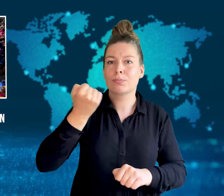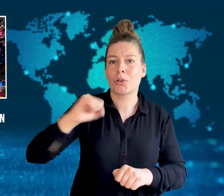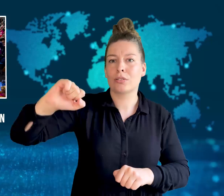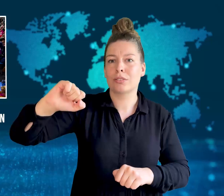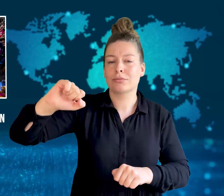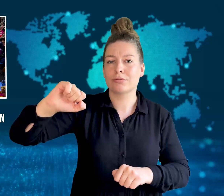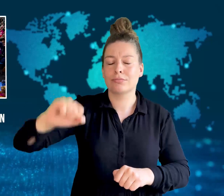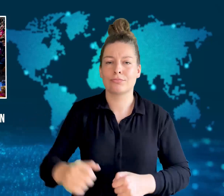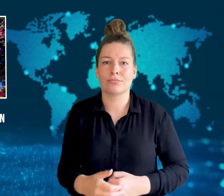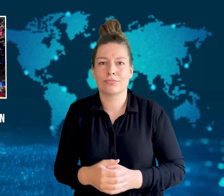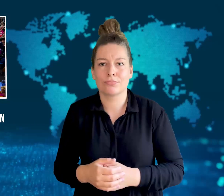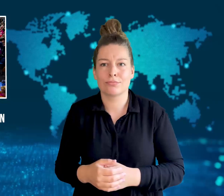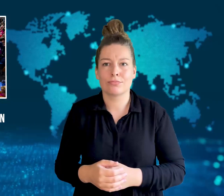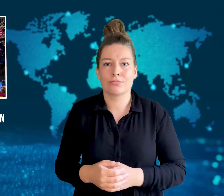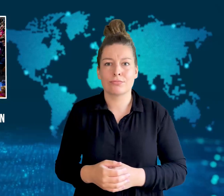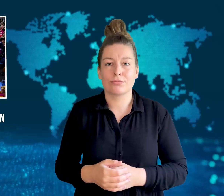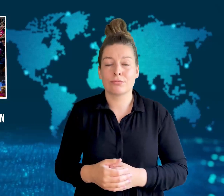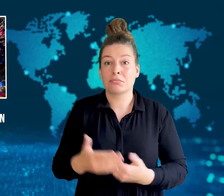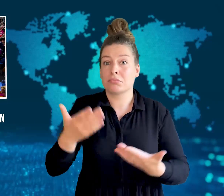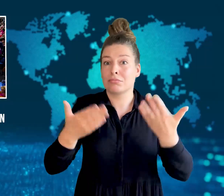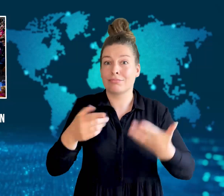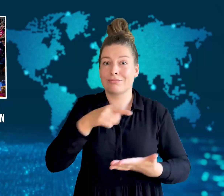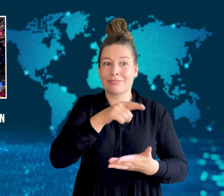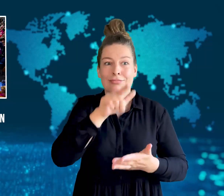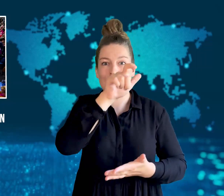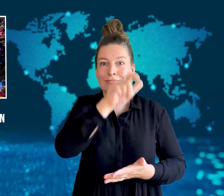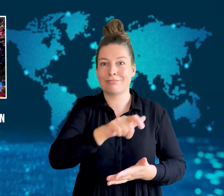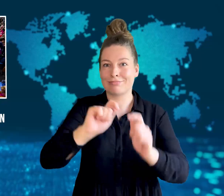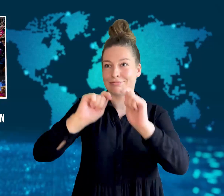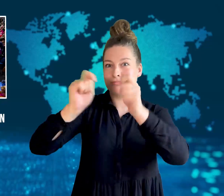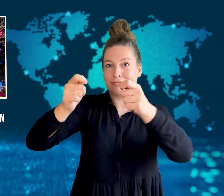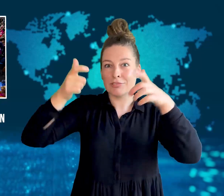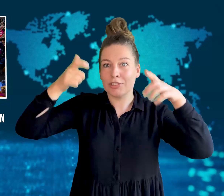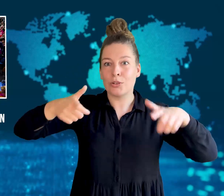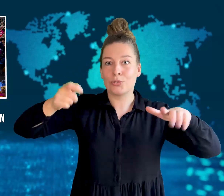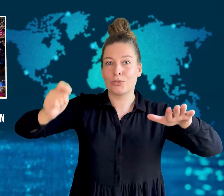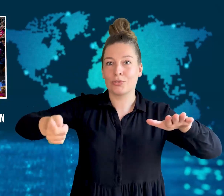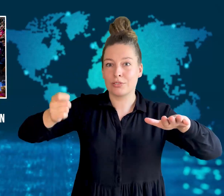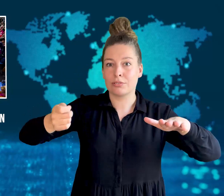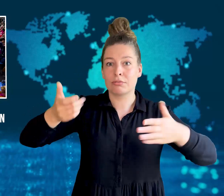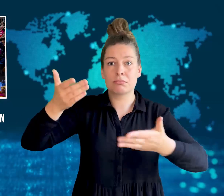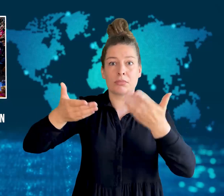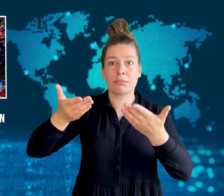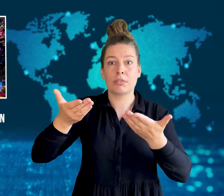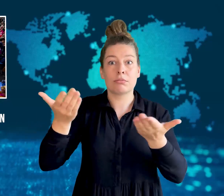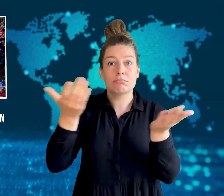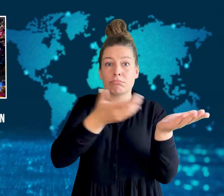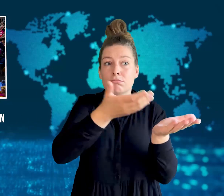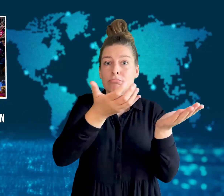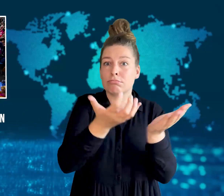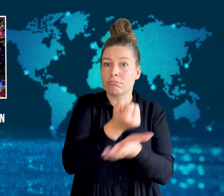Padua's palace of justice.